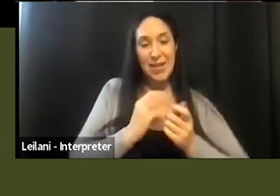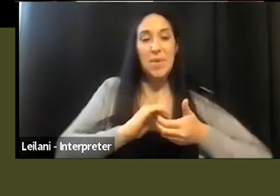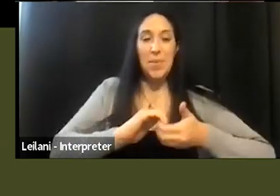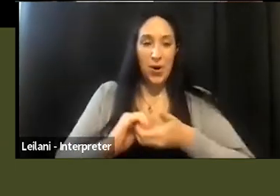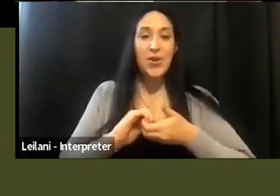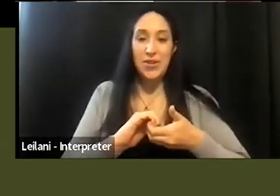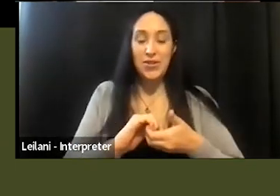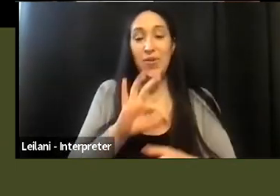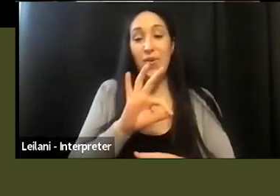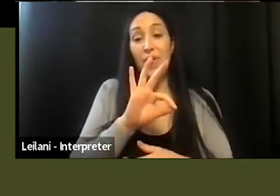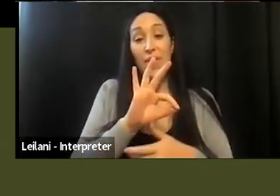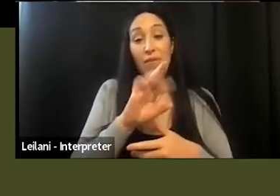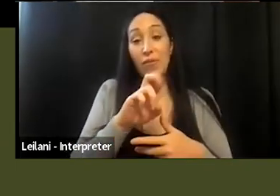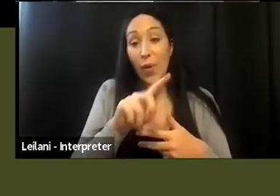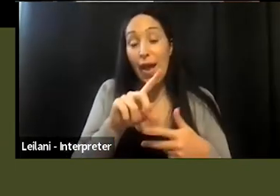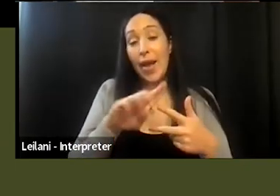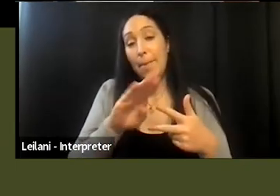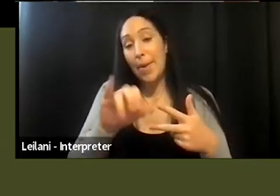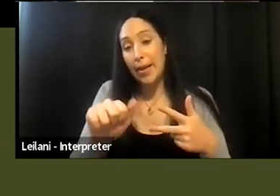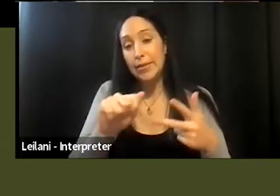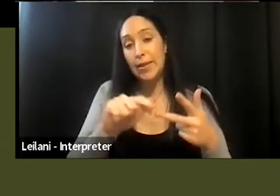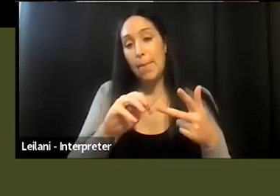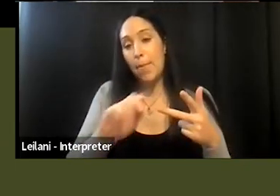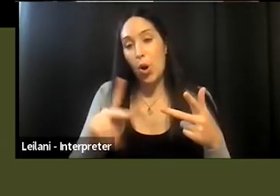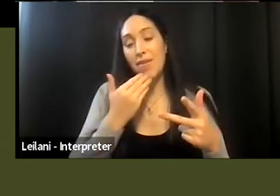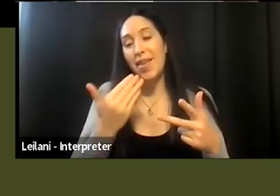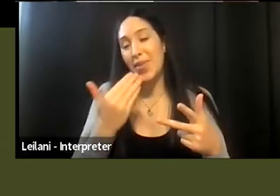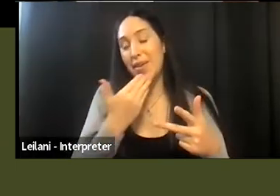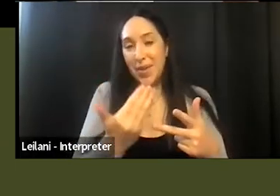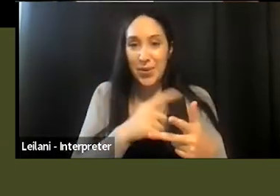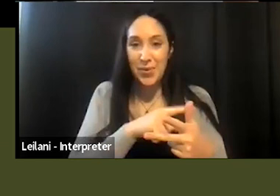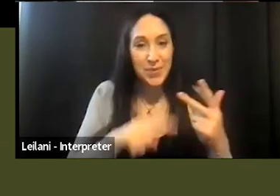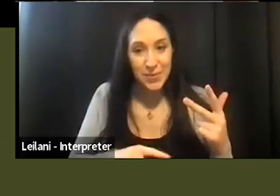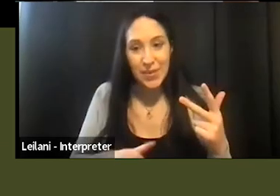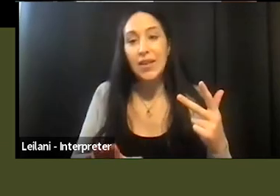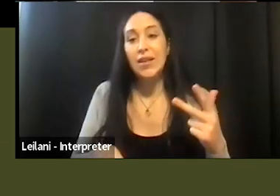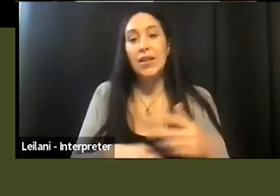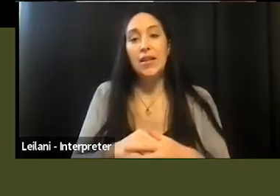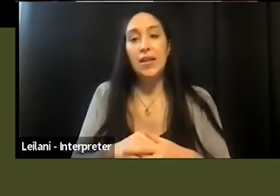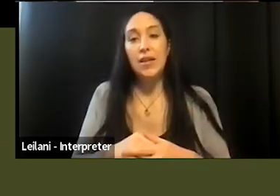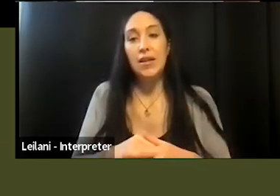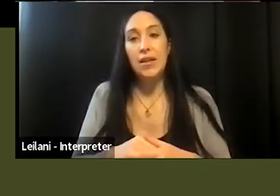So Fred, thank you. Beyssa, thank you and Mark, thank you. You're gonna hear Mark talk and present